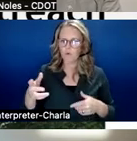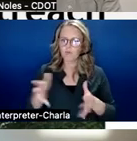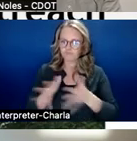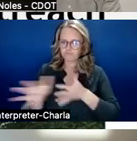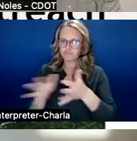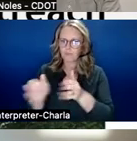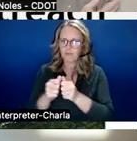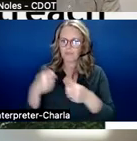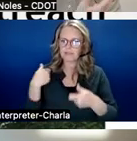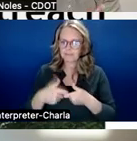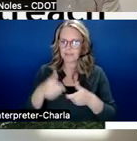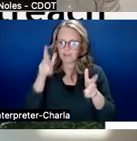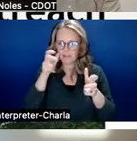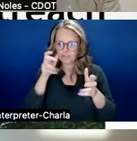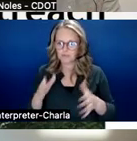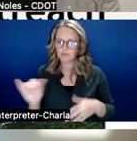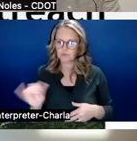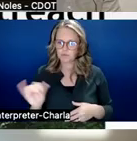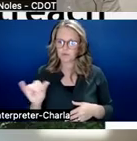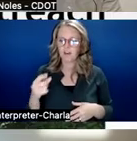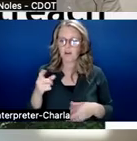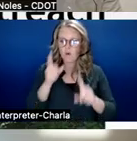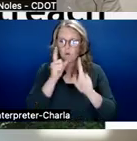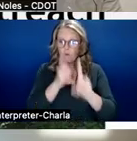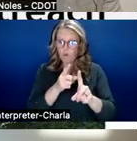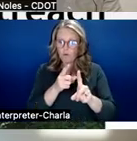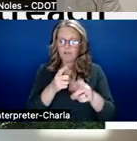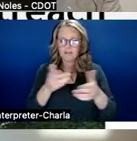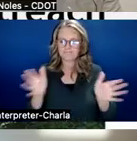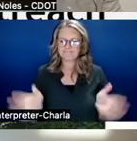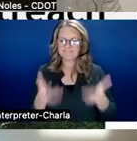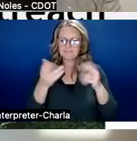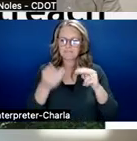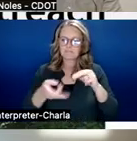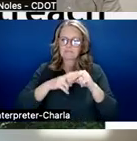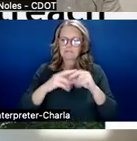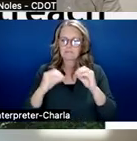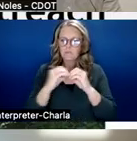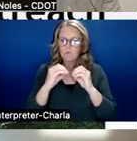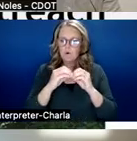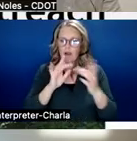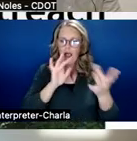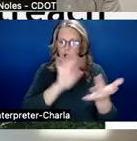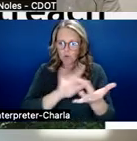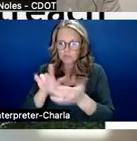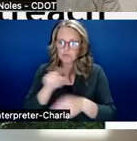We are really trying to increase our outreach to Spanish speakers and Vietnamese speakers.